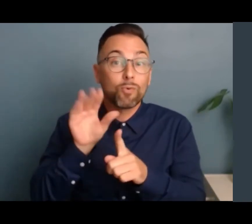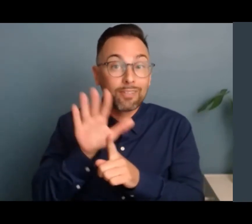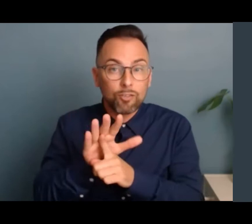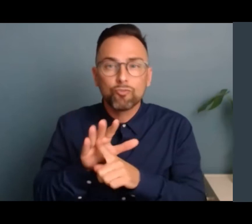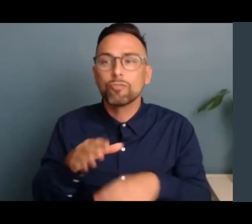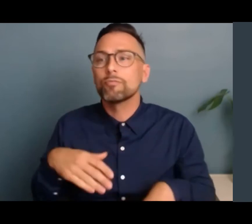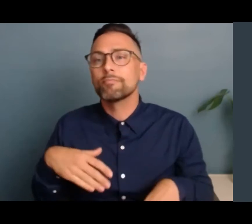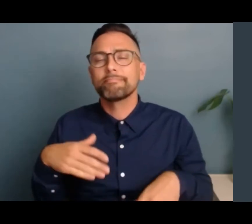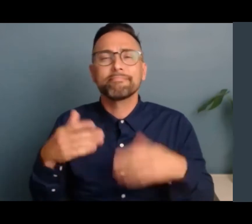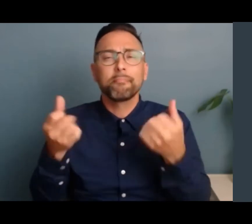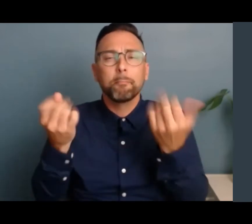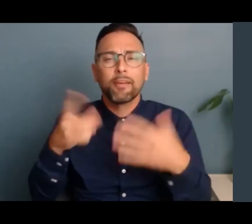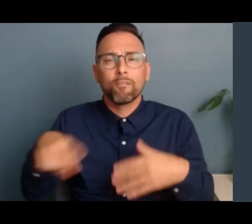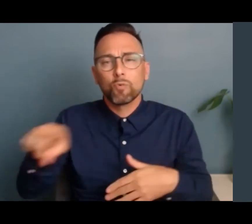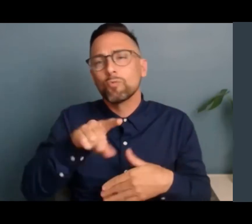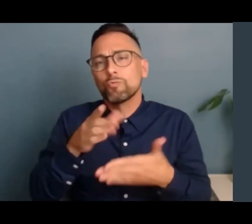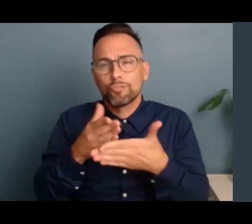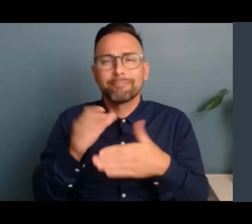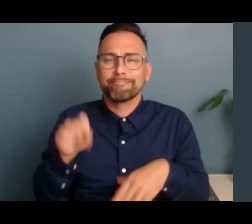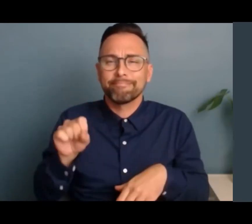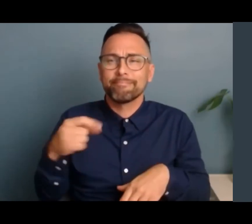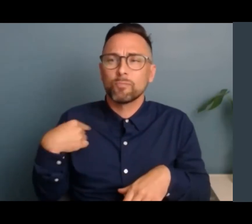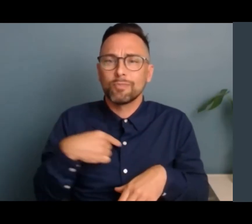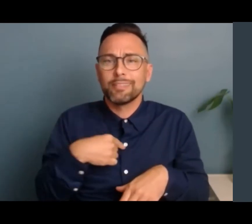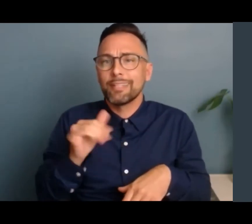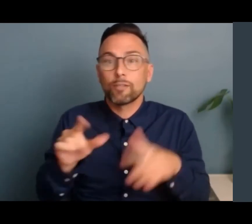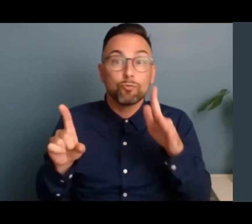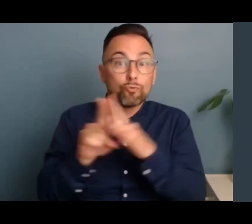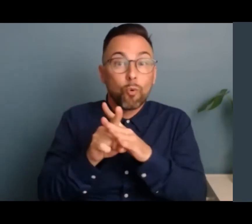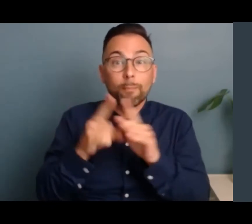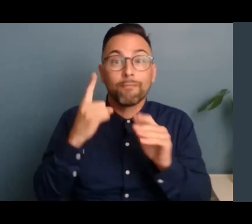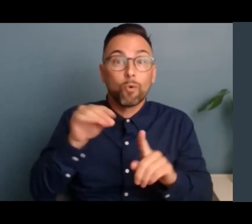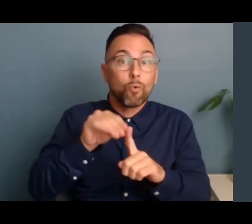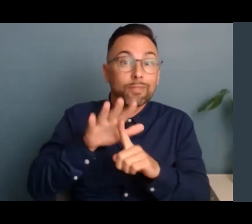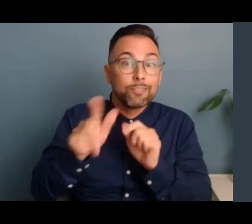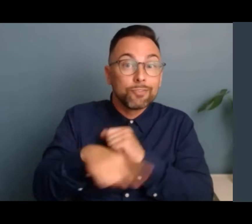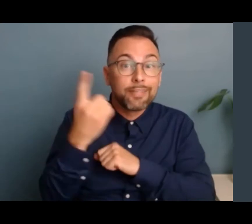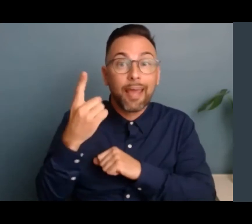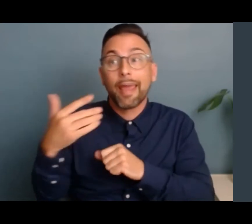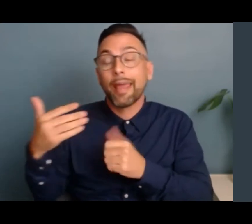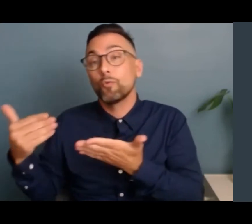When it comes to orientation, a lot of you did share that you show up on orientation day